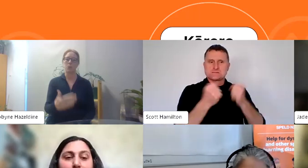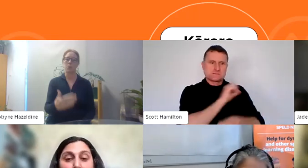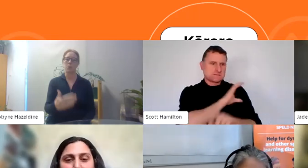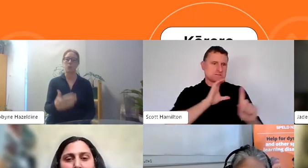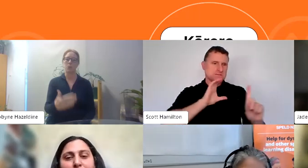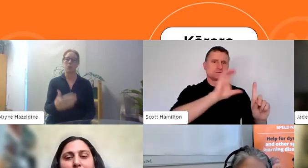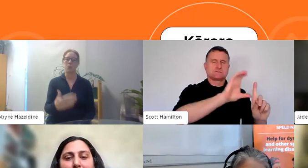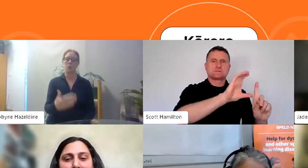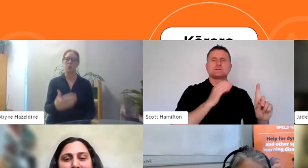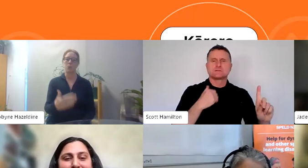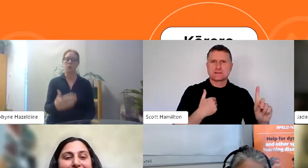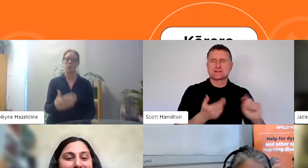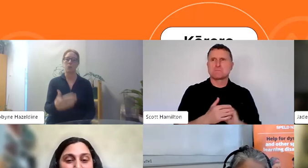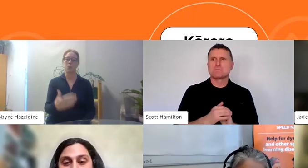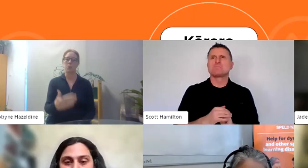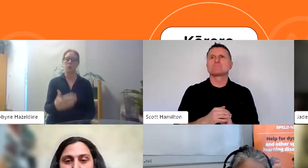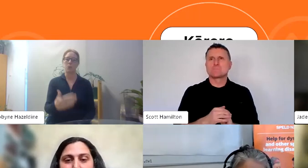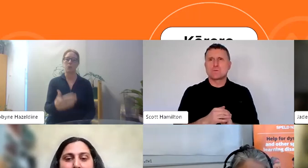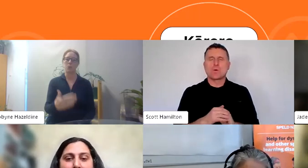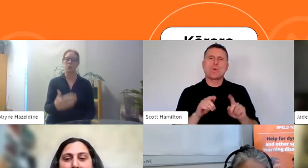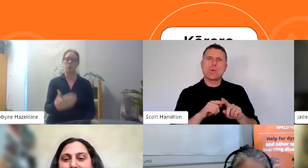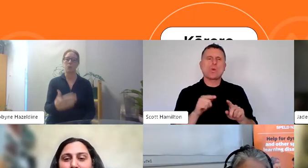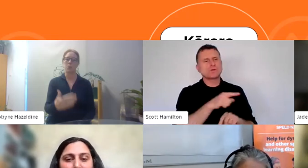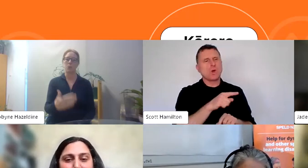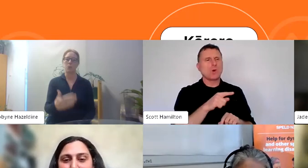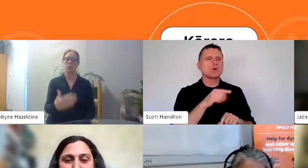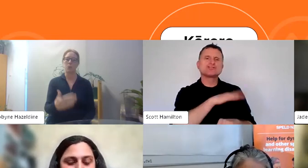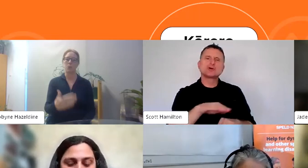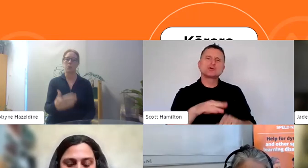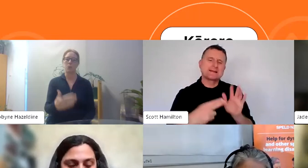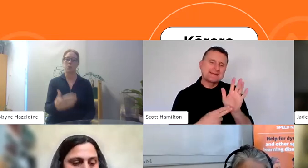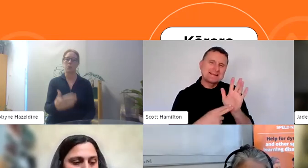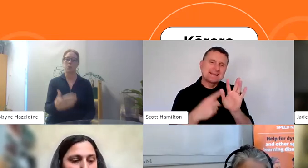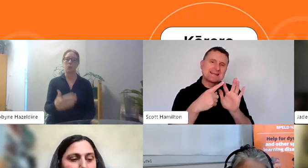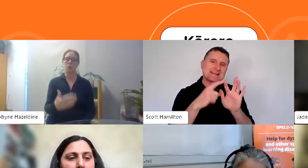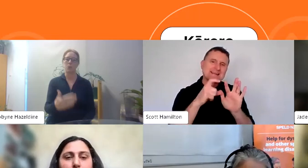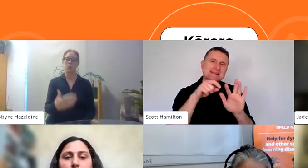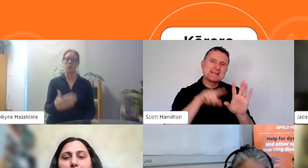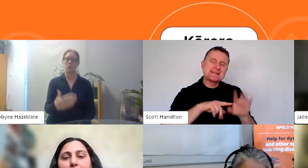away from viewing our kids as needy, as being seen as a burden, to a